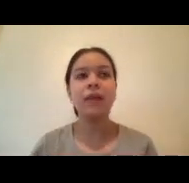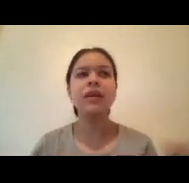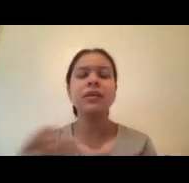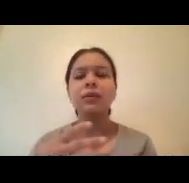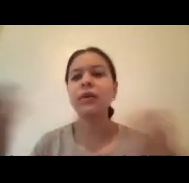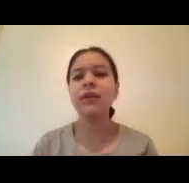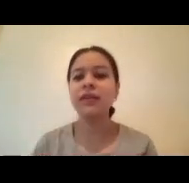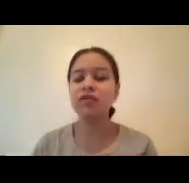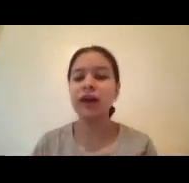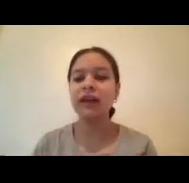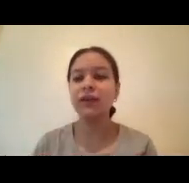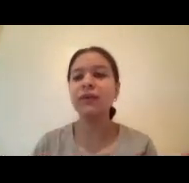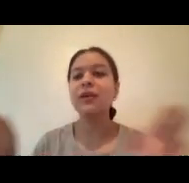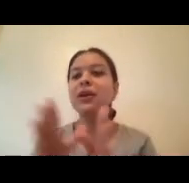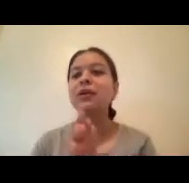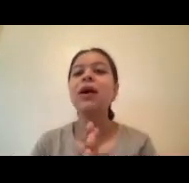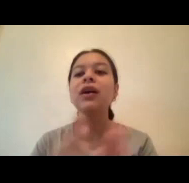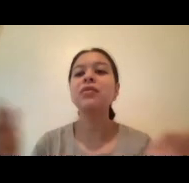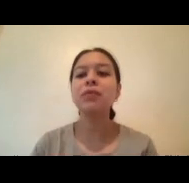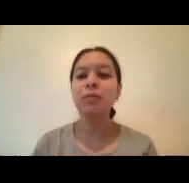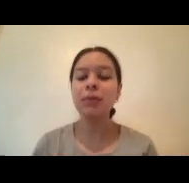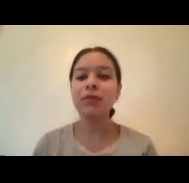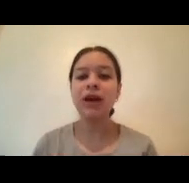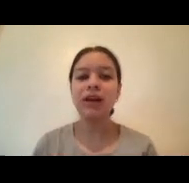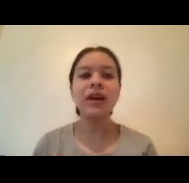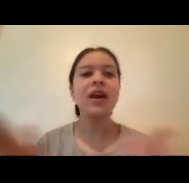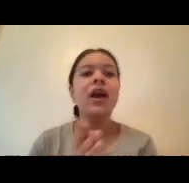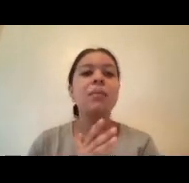I mean, we're in the Central Valley, so, you know, a lot of people of color.